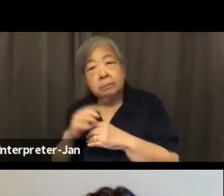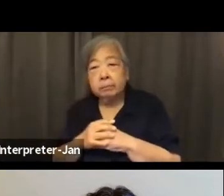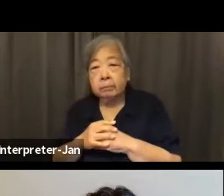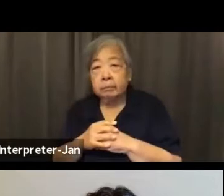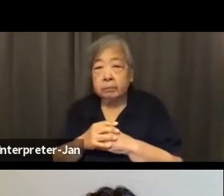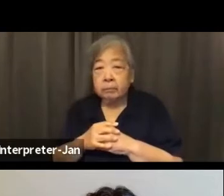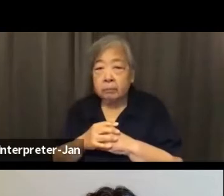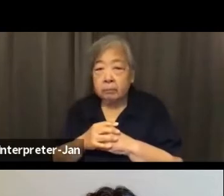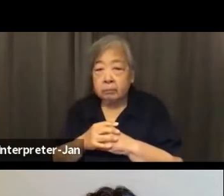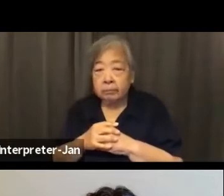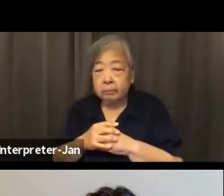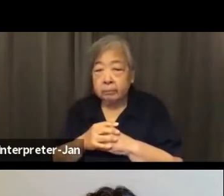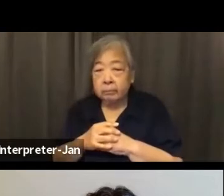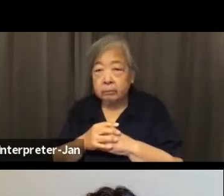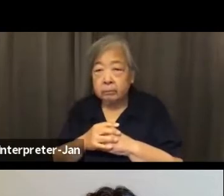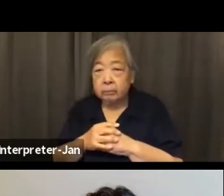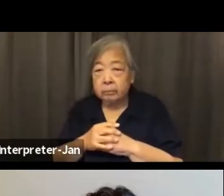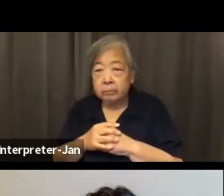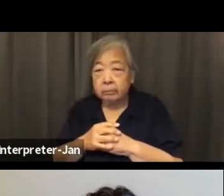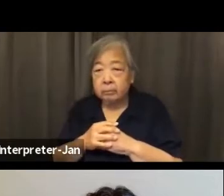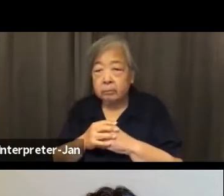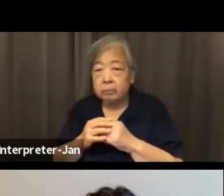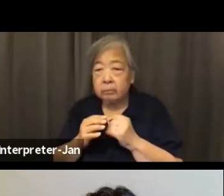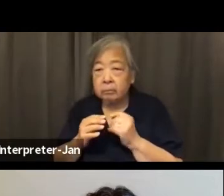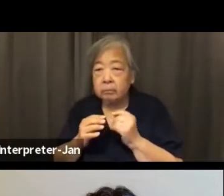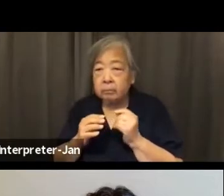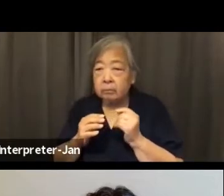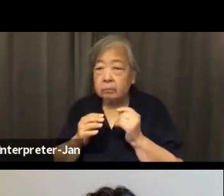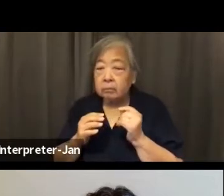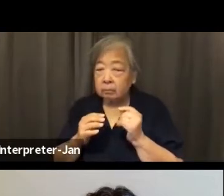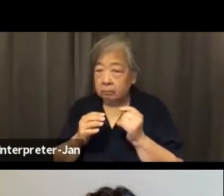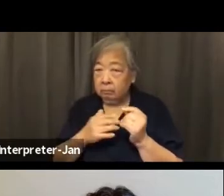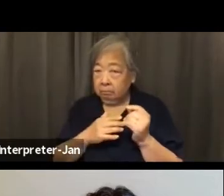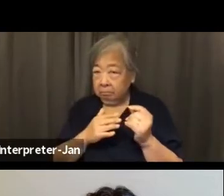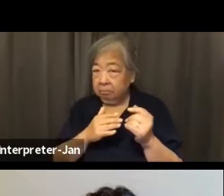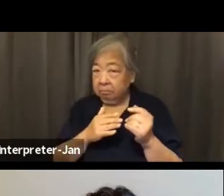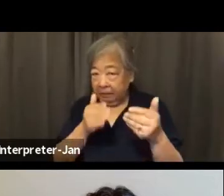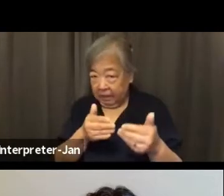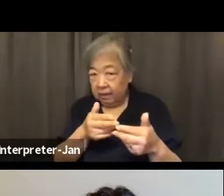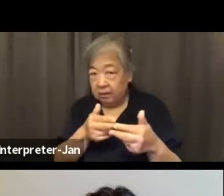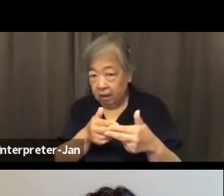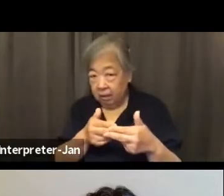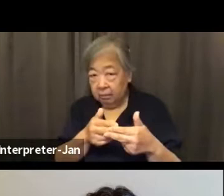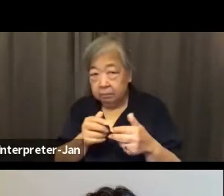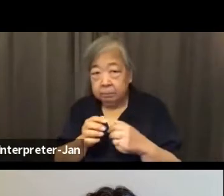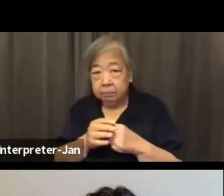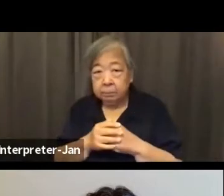Then if you can proceed to the next slide, please. Thank you.